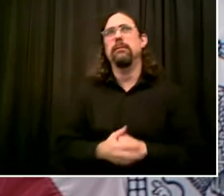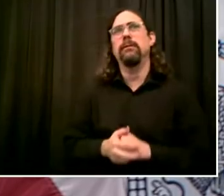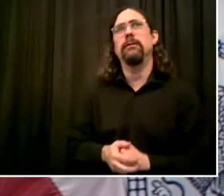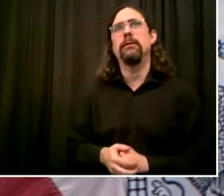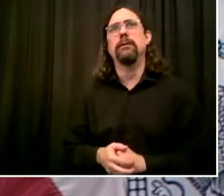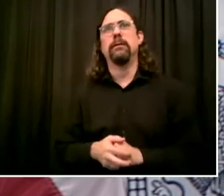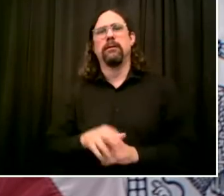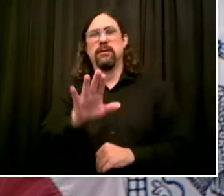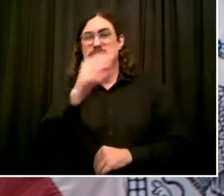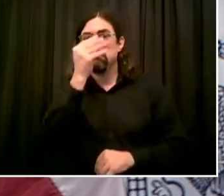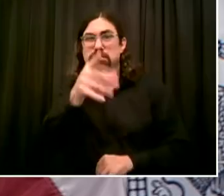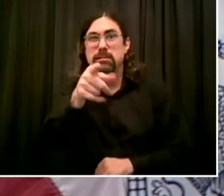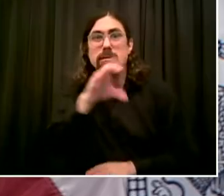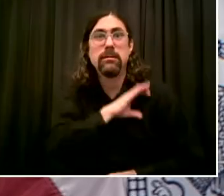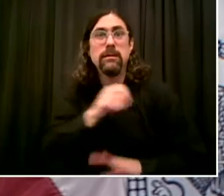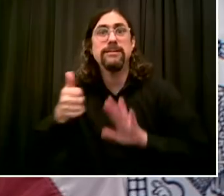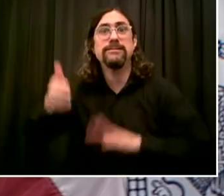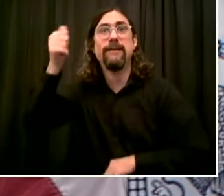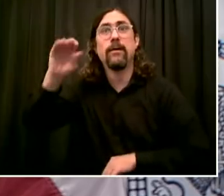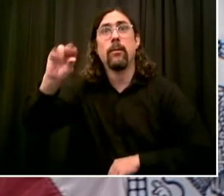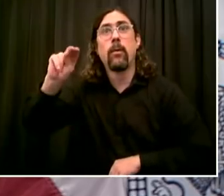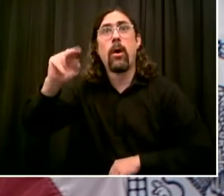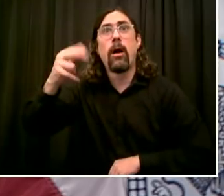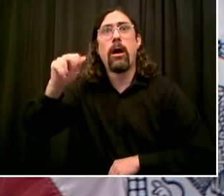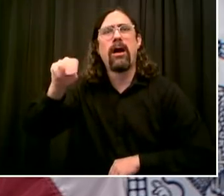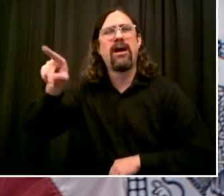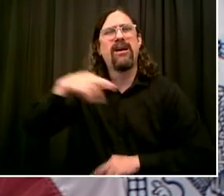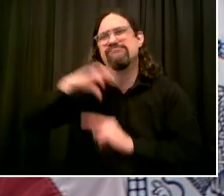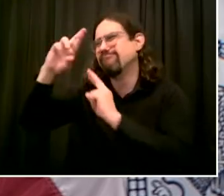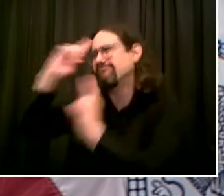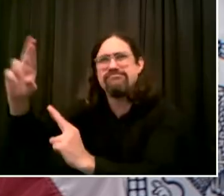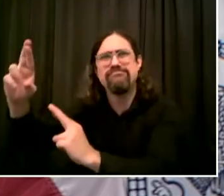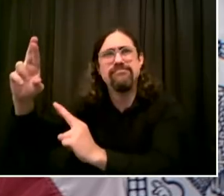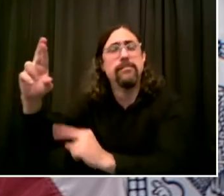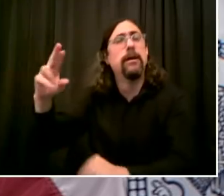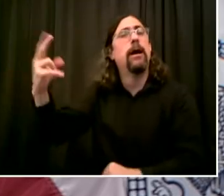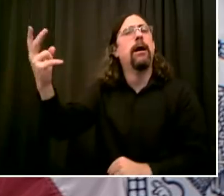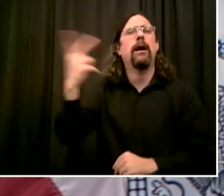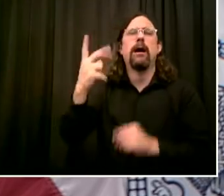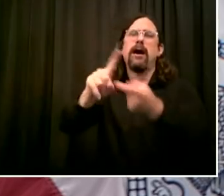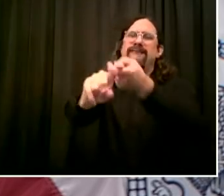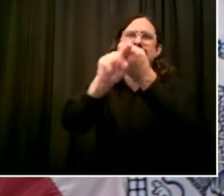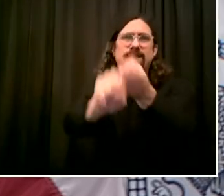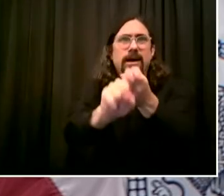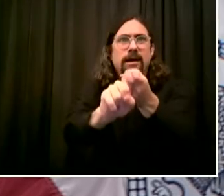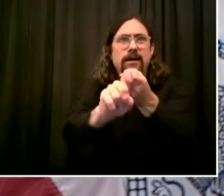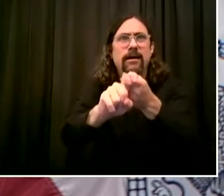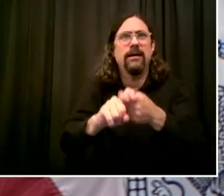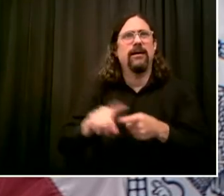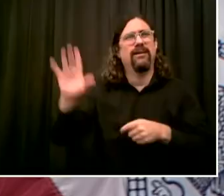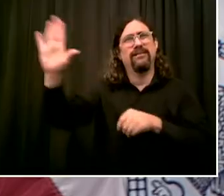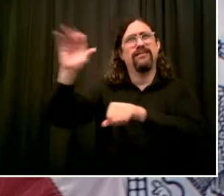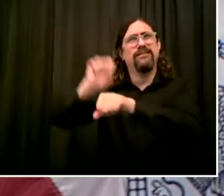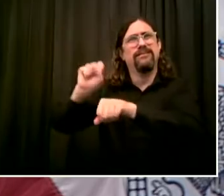AND I HAVE GREAT RESPECT FOR HIM A IS OUT THERE EVERY DAY TRYING TOPROTECT EVERYONE IN THE CITY . TO SEE SOMEONE ASSAULT